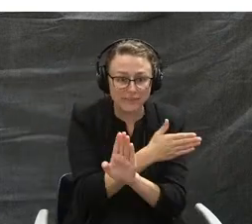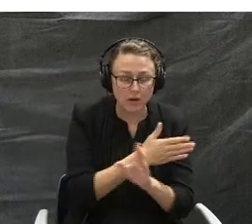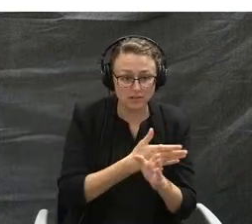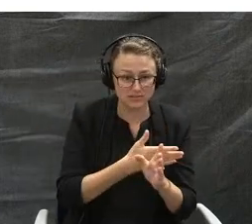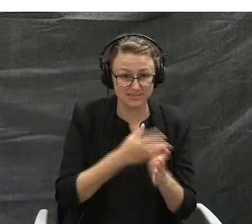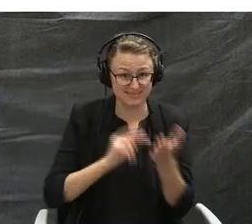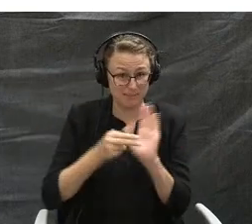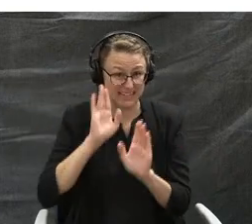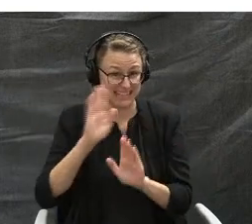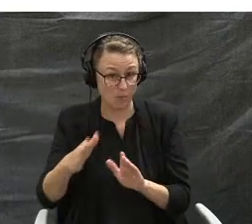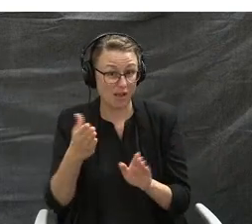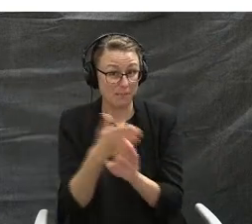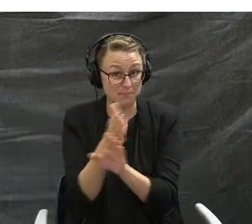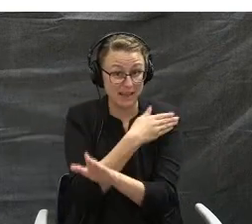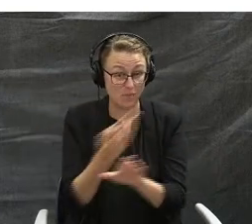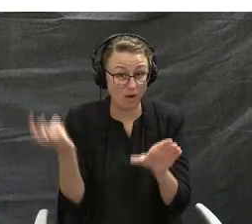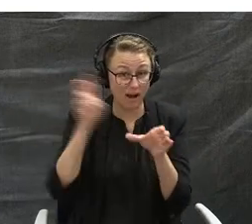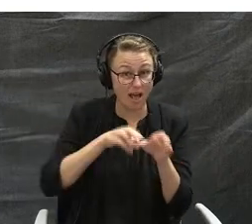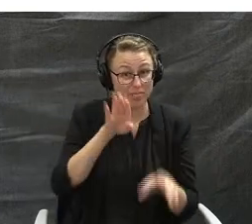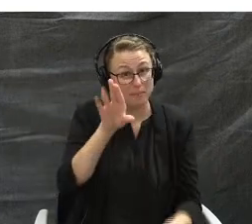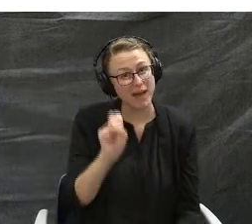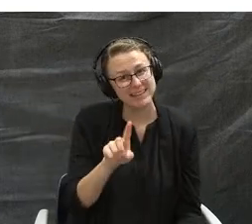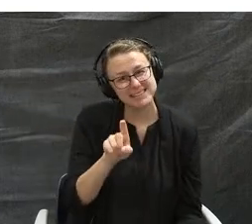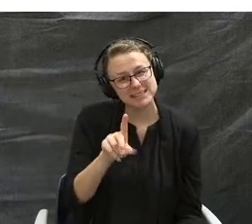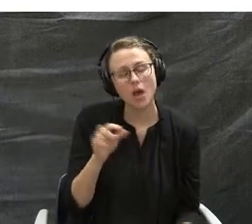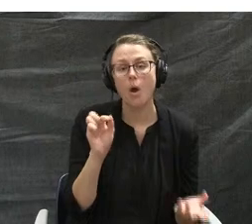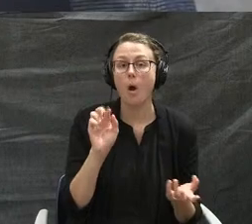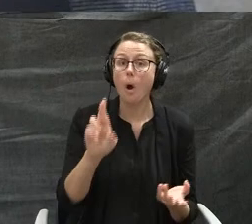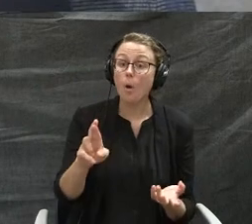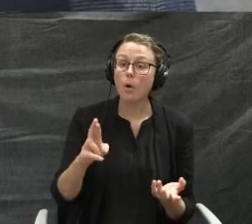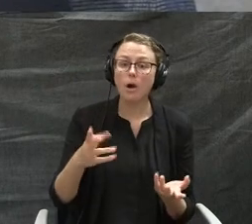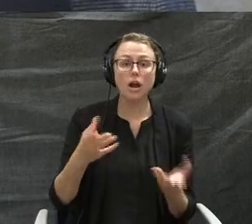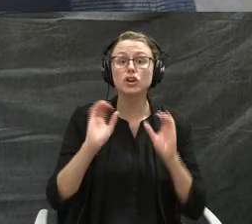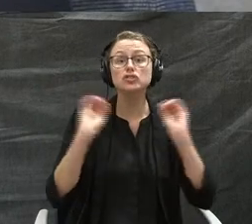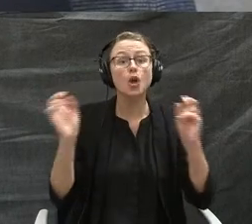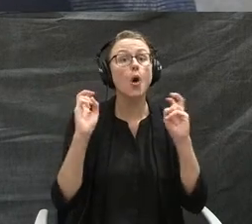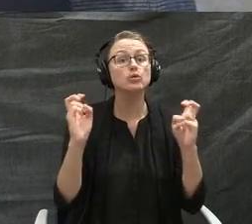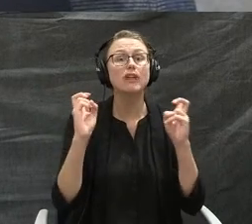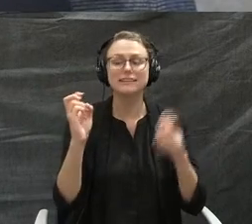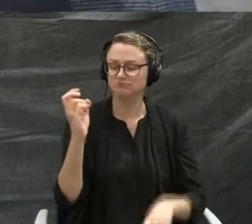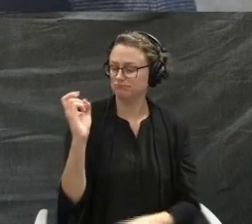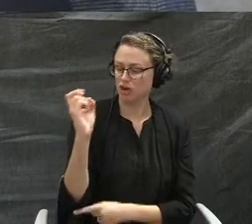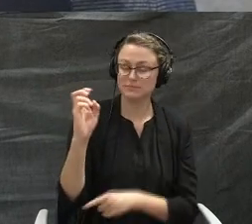getting on the bus? Or are there not going to be buses and we need to be aware of that?